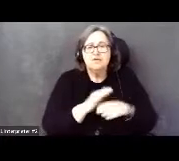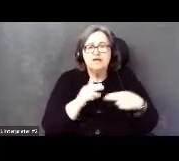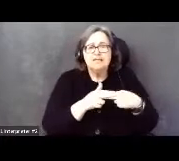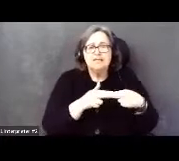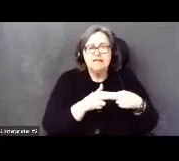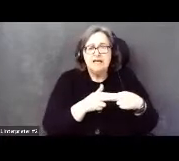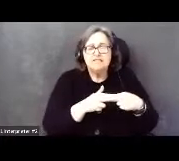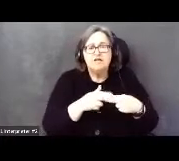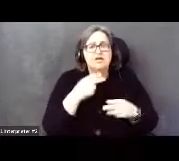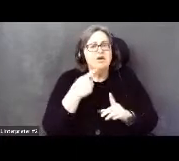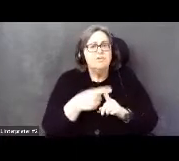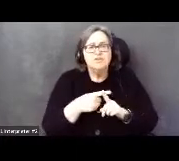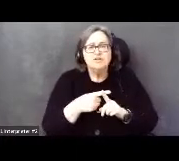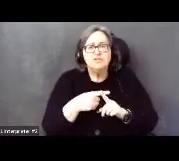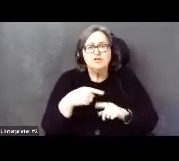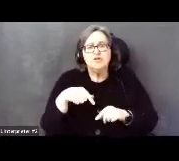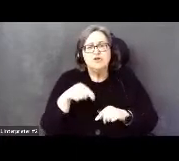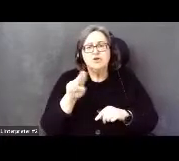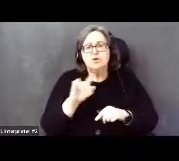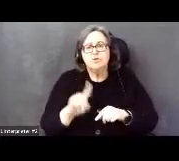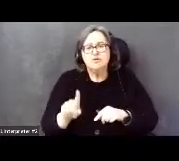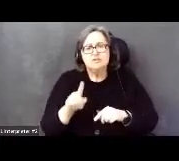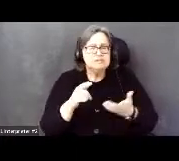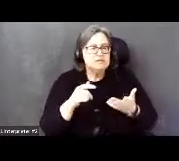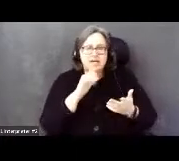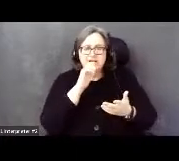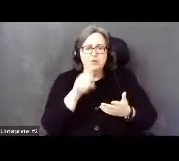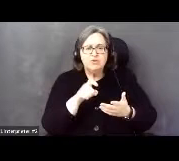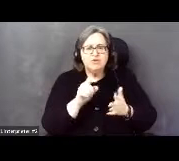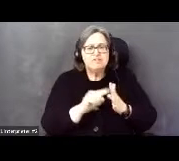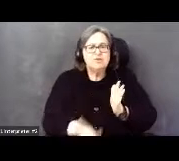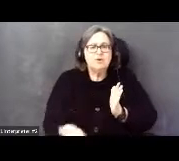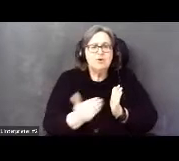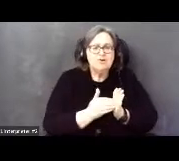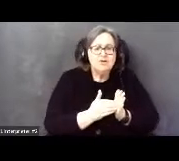with quizzes in some cases so that I couldn't need to start from scratch and could go into